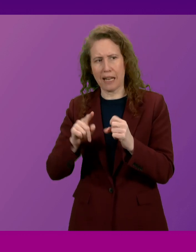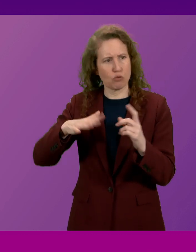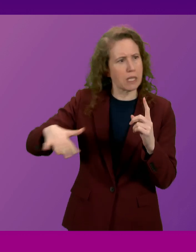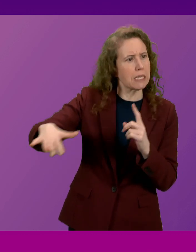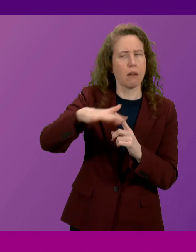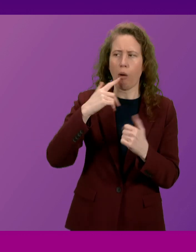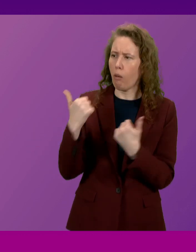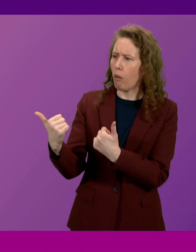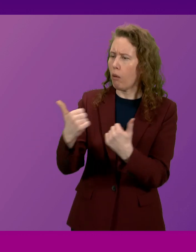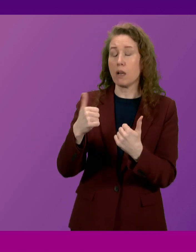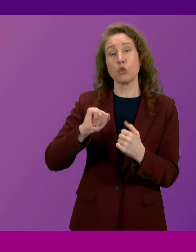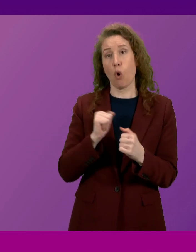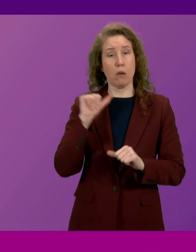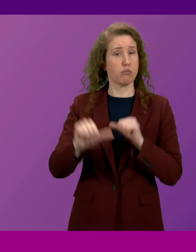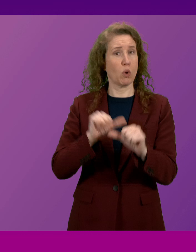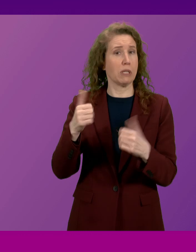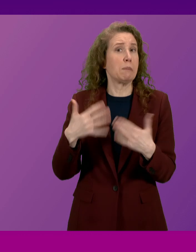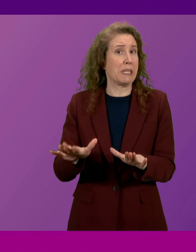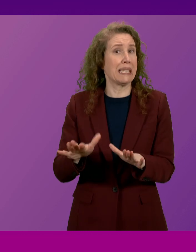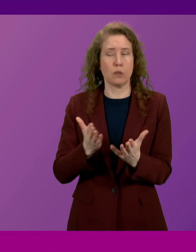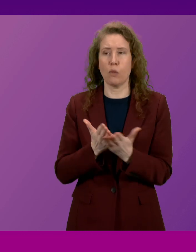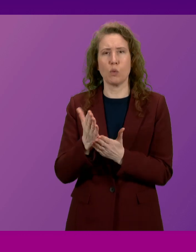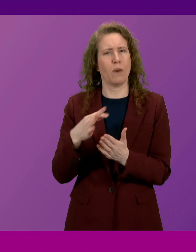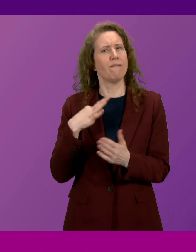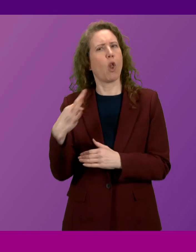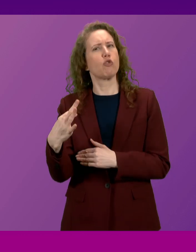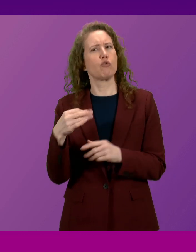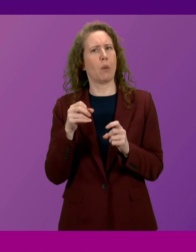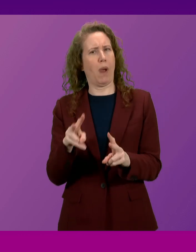has made good progress on that already through our voluntary approach to community benefits.